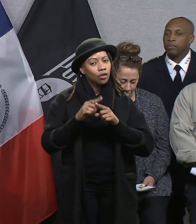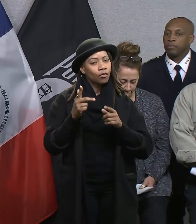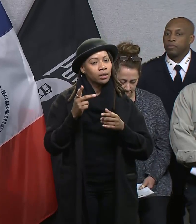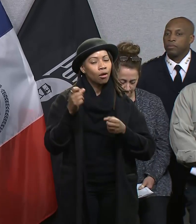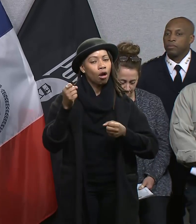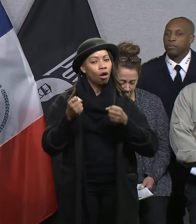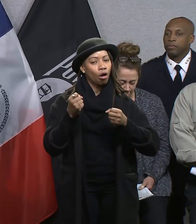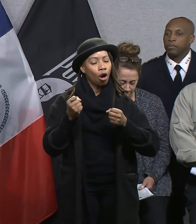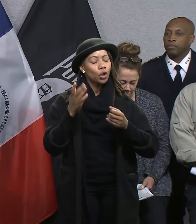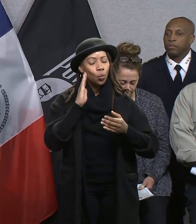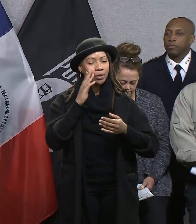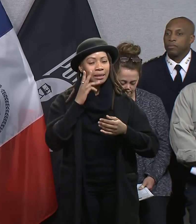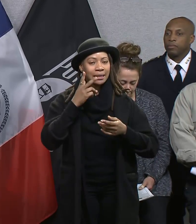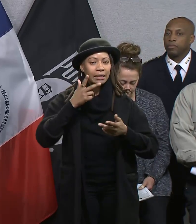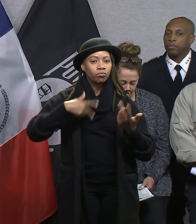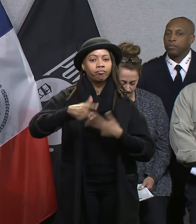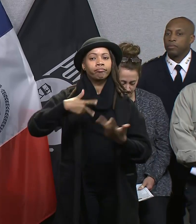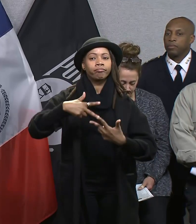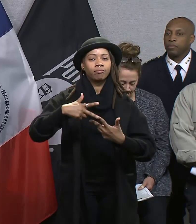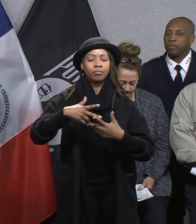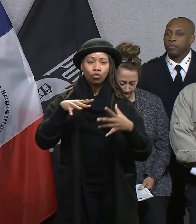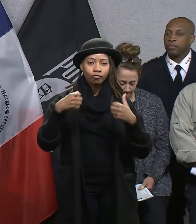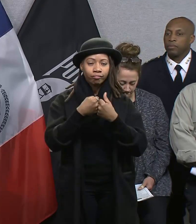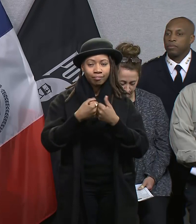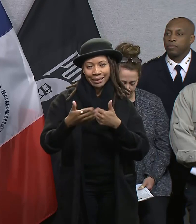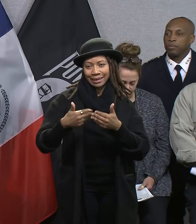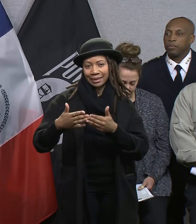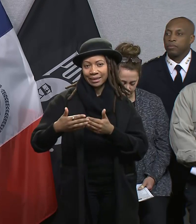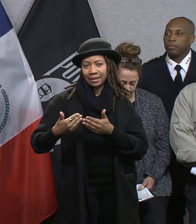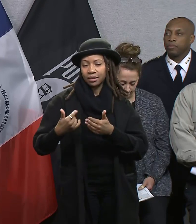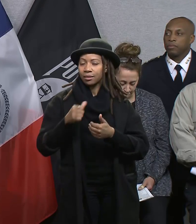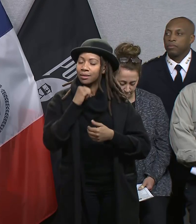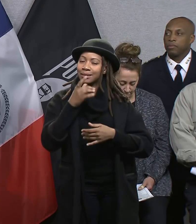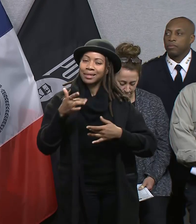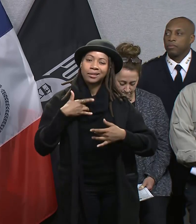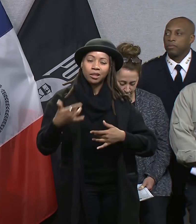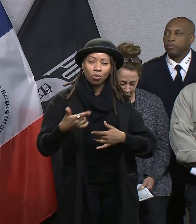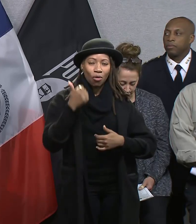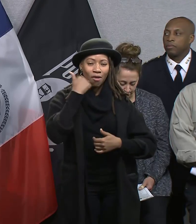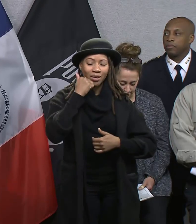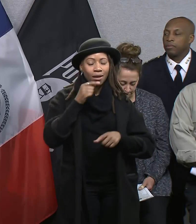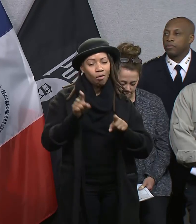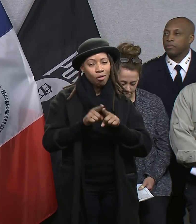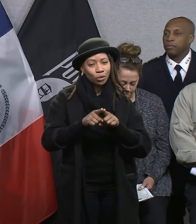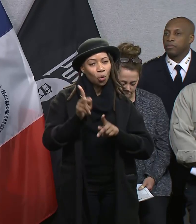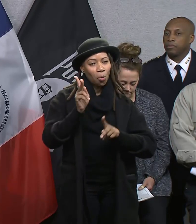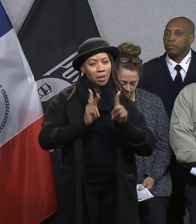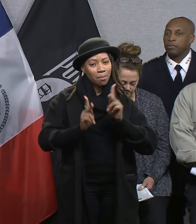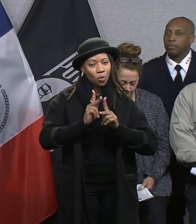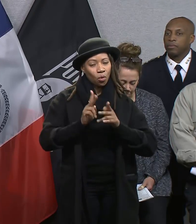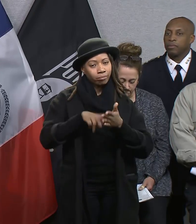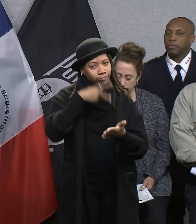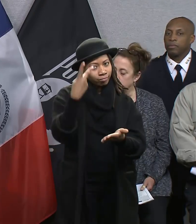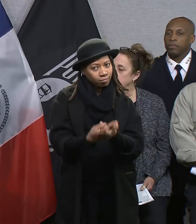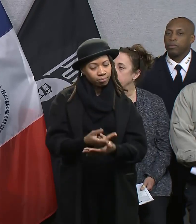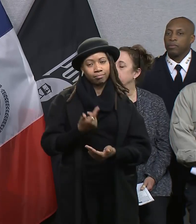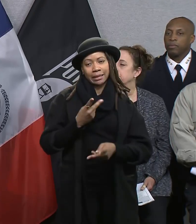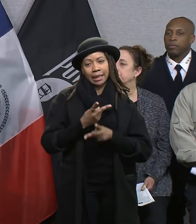ONCDITIONS. PEOPLE REALLY NEED TO TAKE THAT SERIOUSLY. RECOGNIZE E W COULD SEE CARS SPINNING OUT, CRHEASS HAPPENING